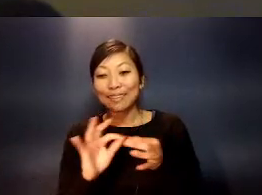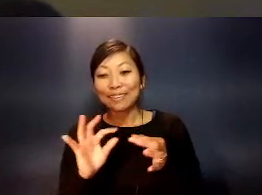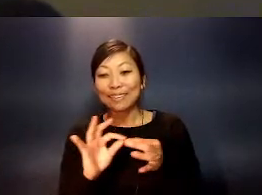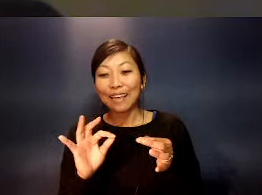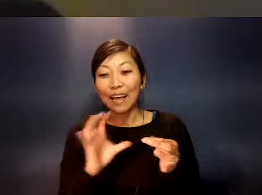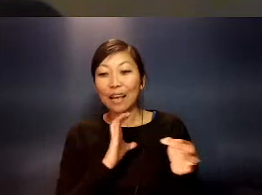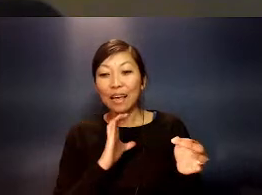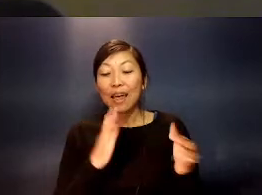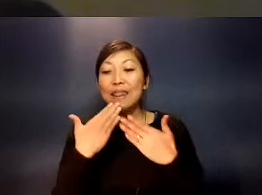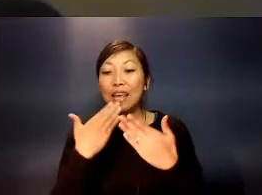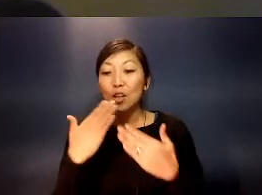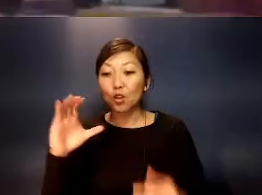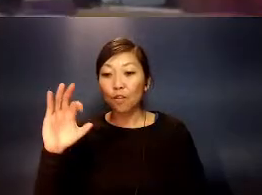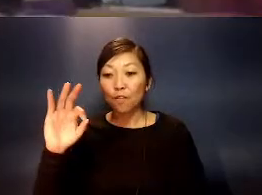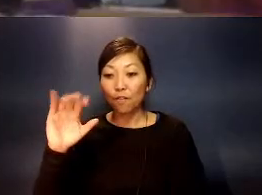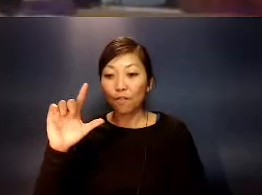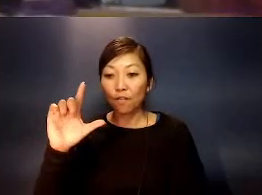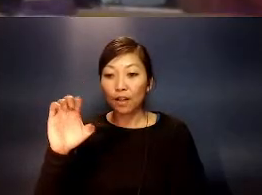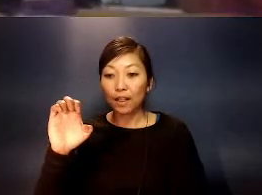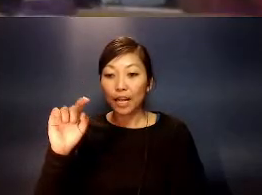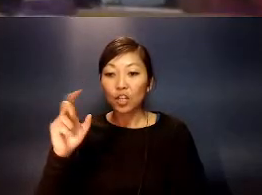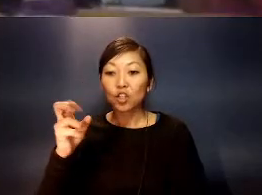WORKERS AND THEIR FAMILIES AND REALLY TRYING TO HELP